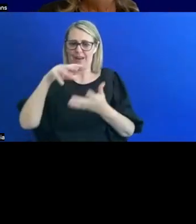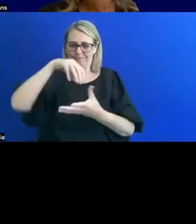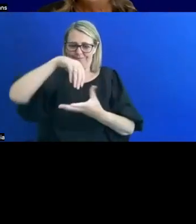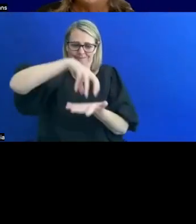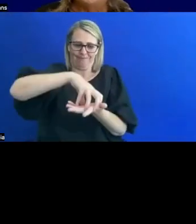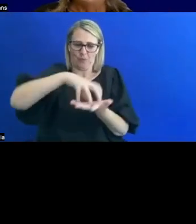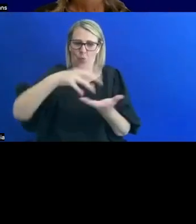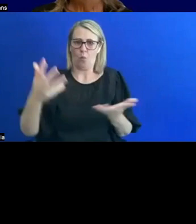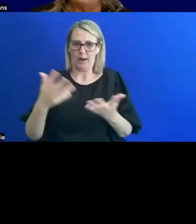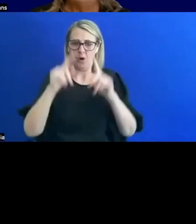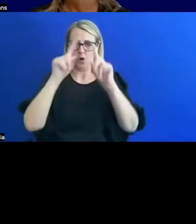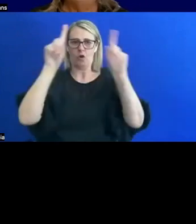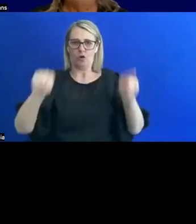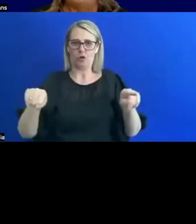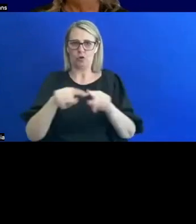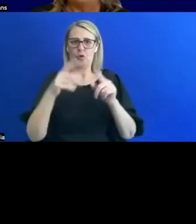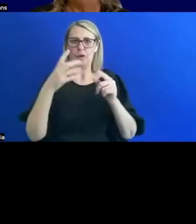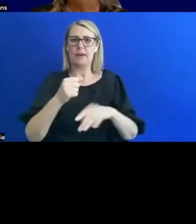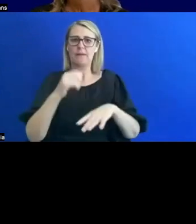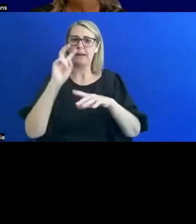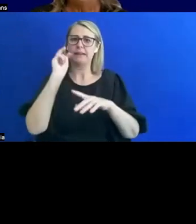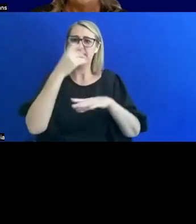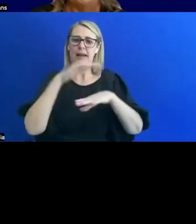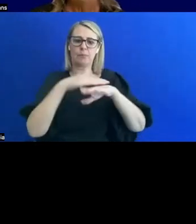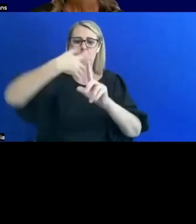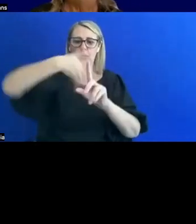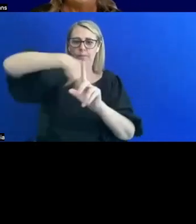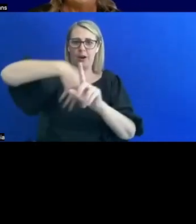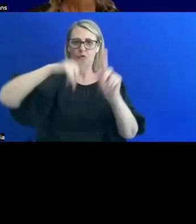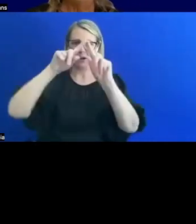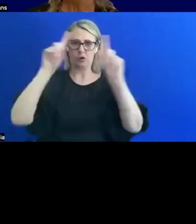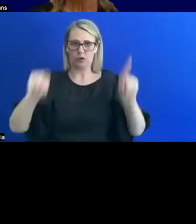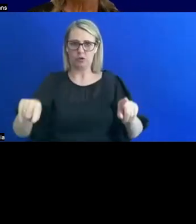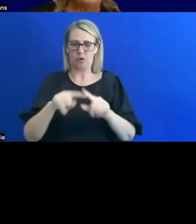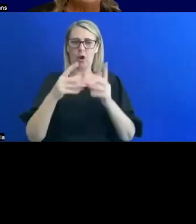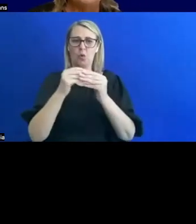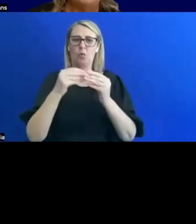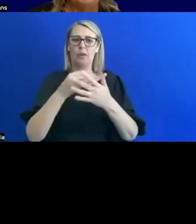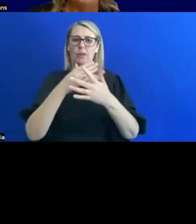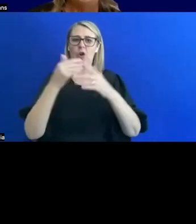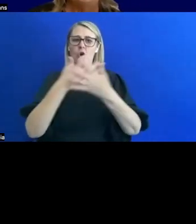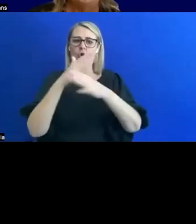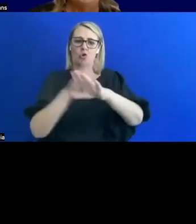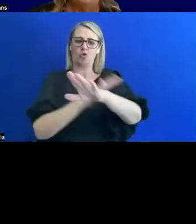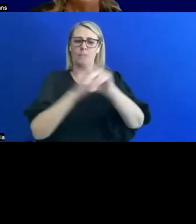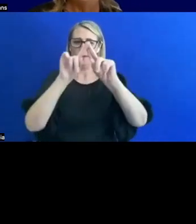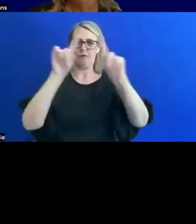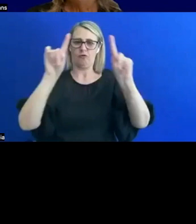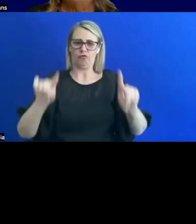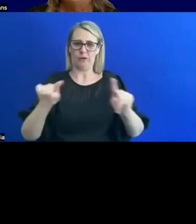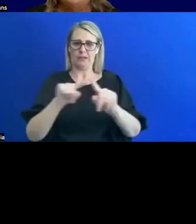on the screen is a dark blue background slide with a large green rectangle in the middle. There are